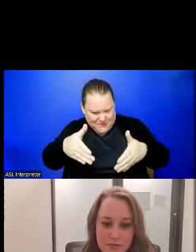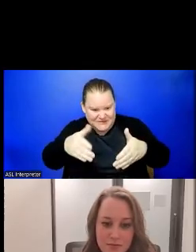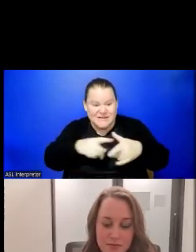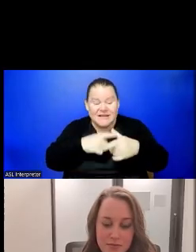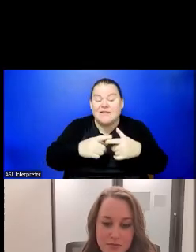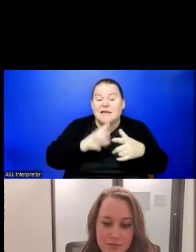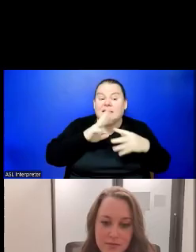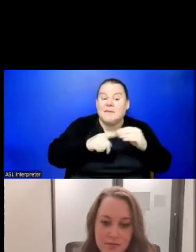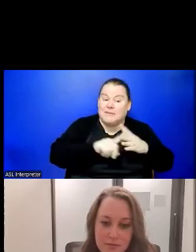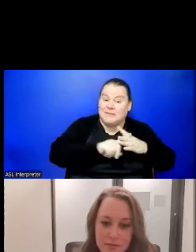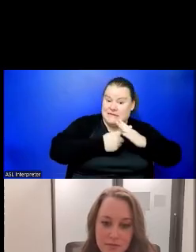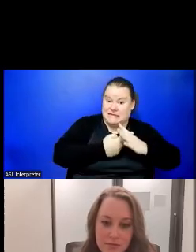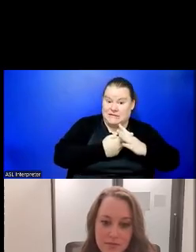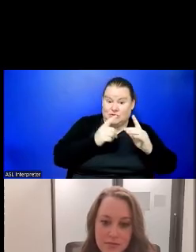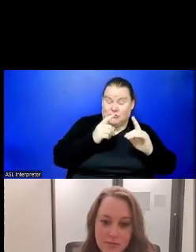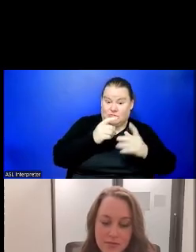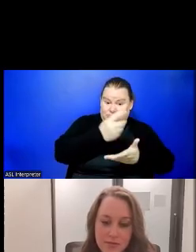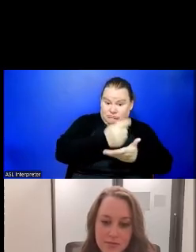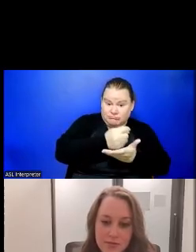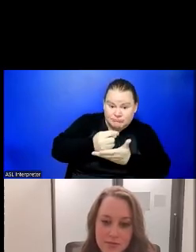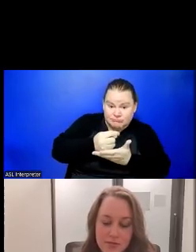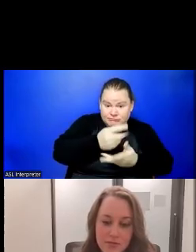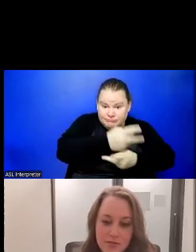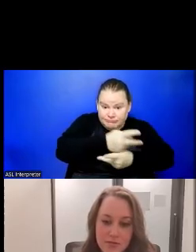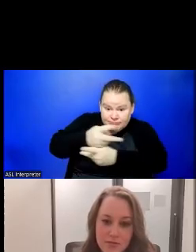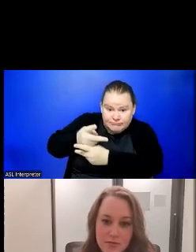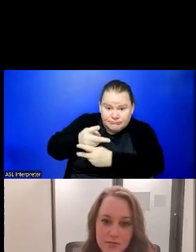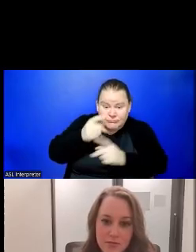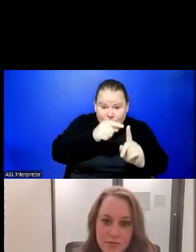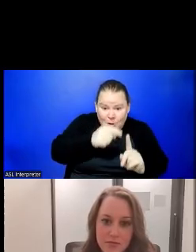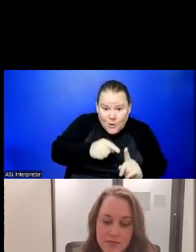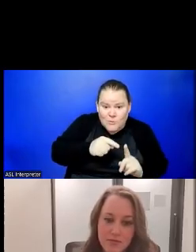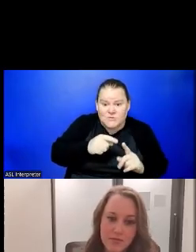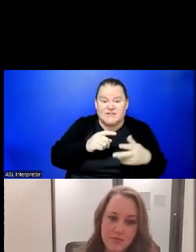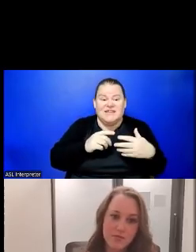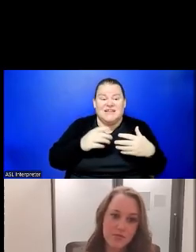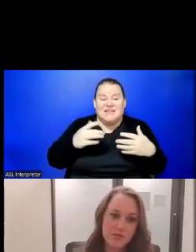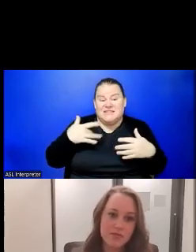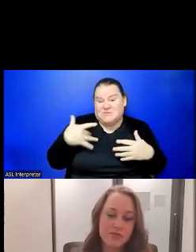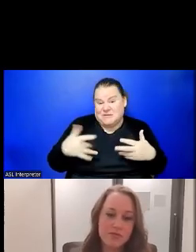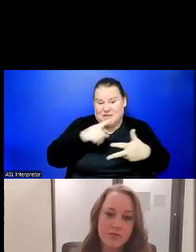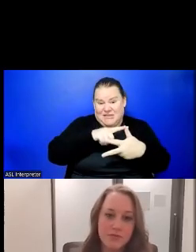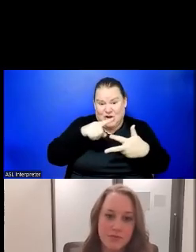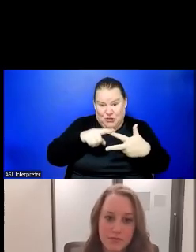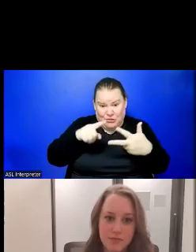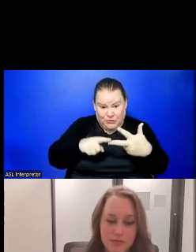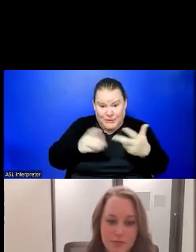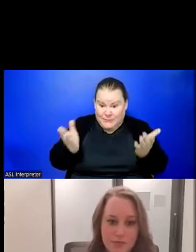treatment goals. And so there are three points that we generally push with all families to understand. In the beginning,